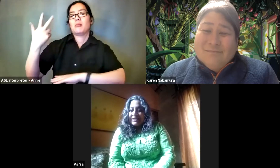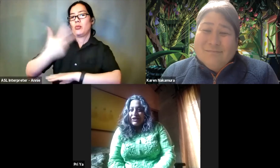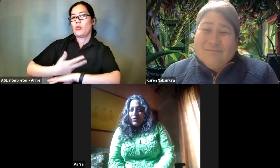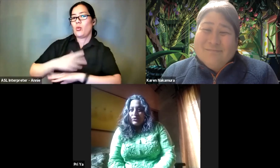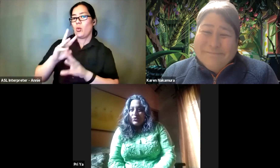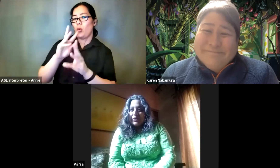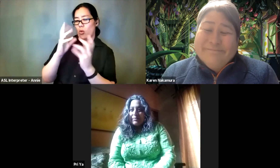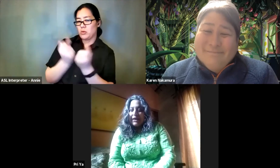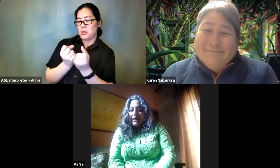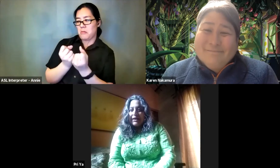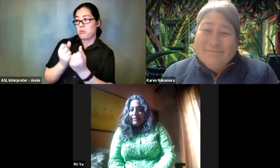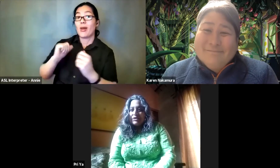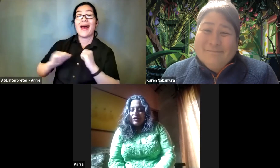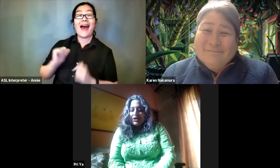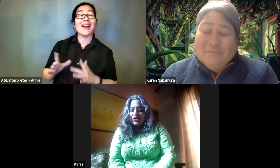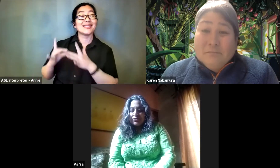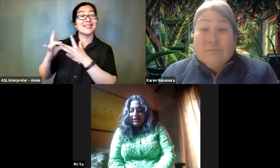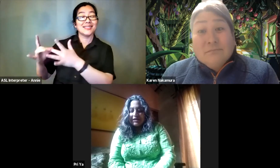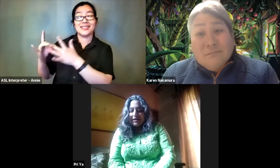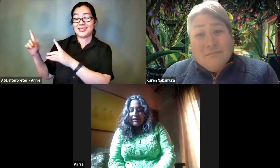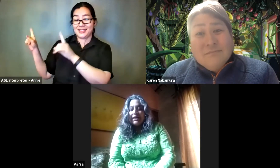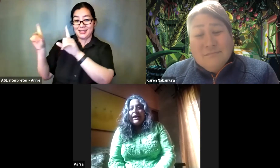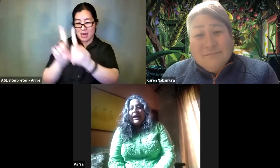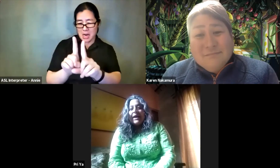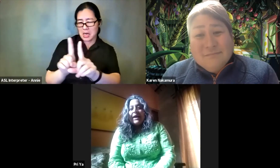coach with me and her name is Shruti Shirdharan.